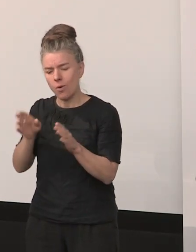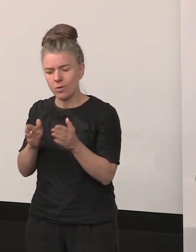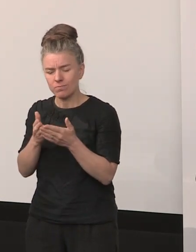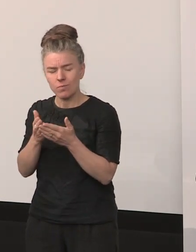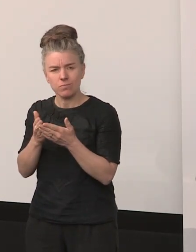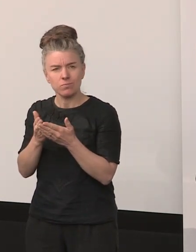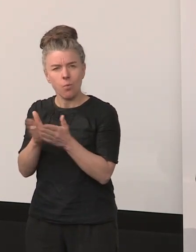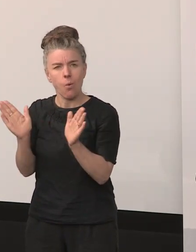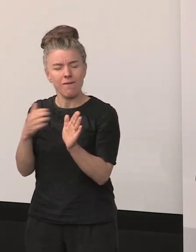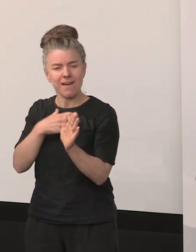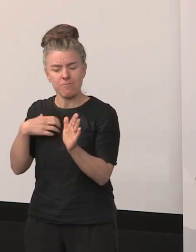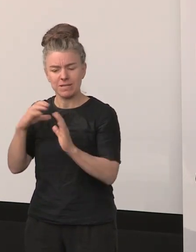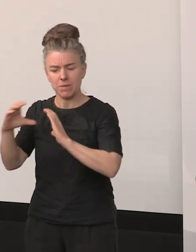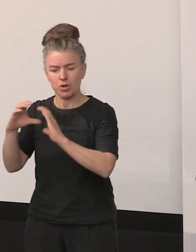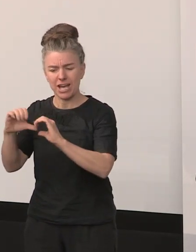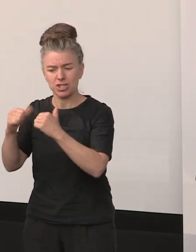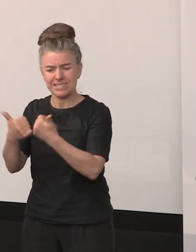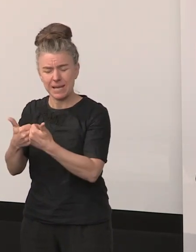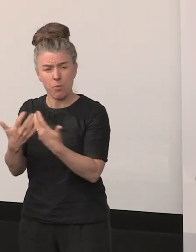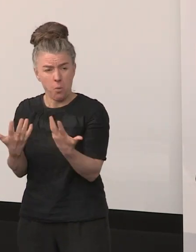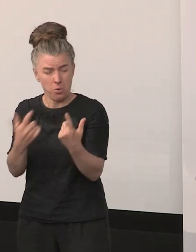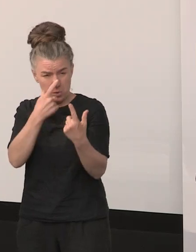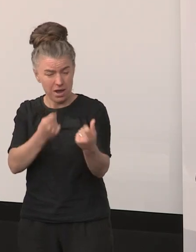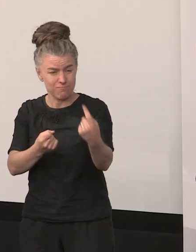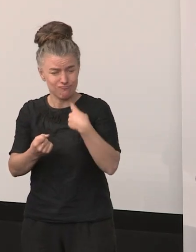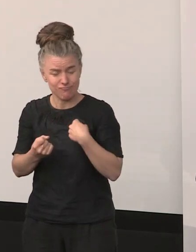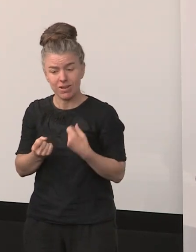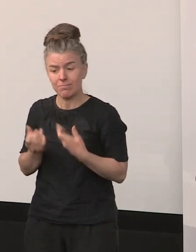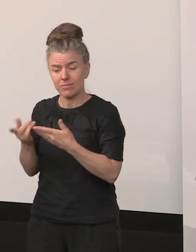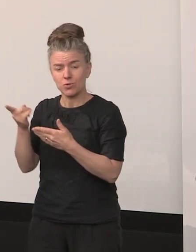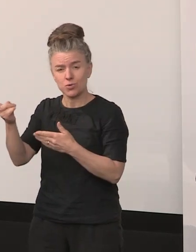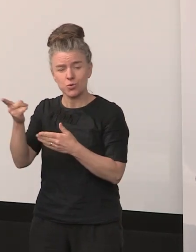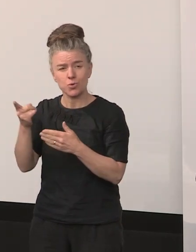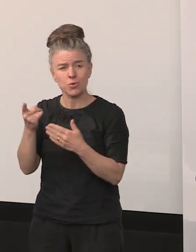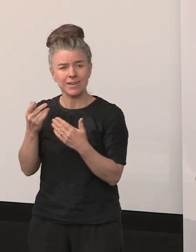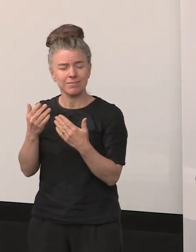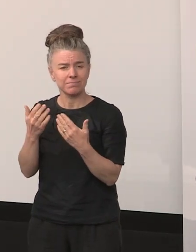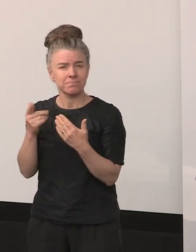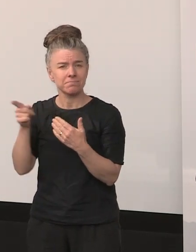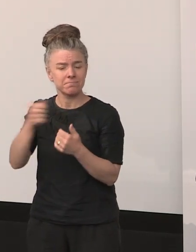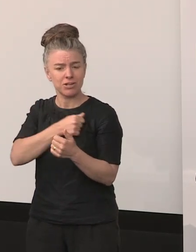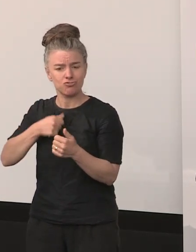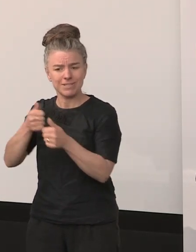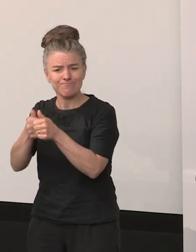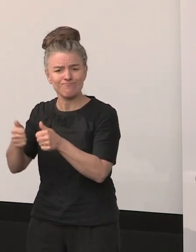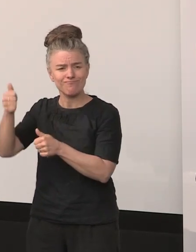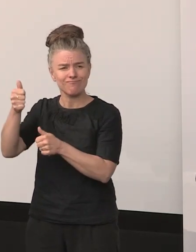there are specific questions, you can contact the all-of-government communications team, or send